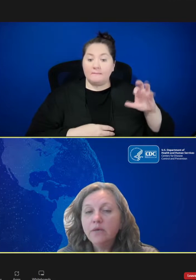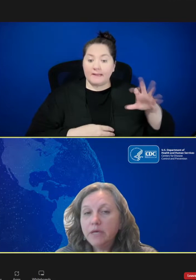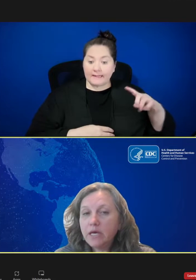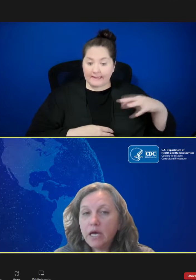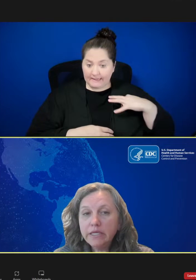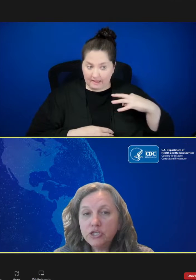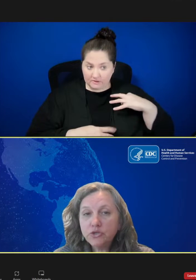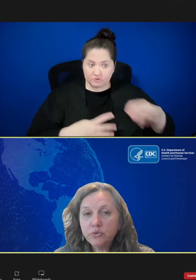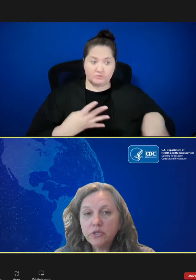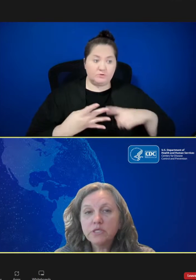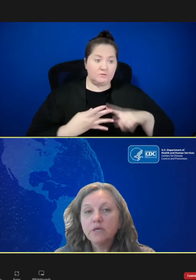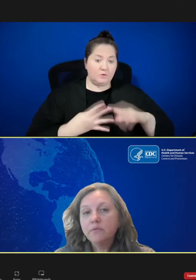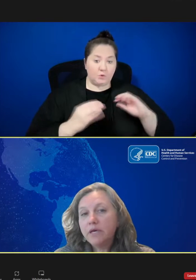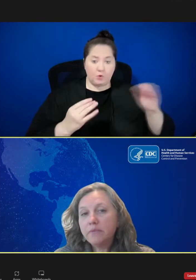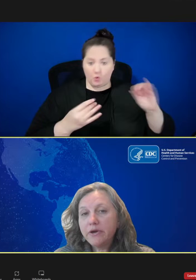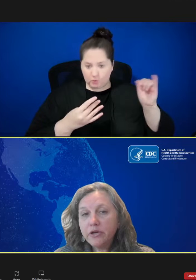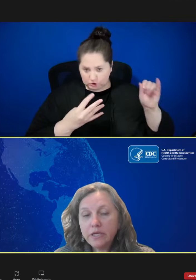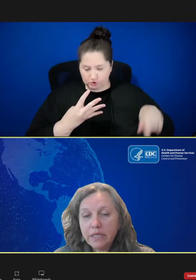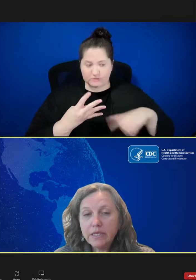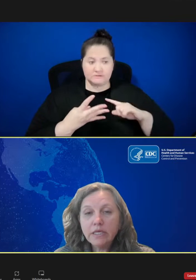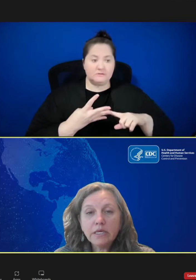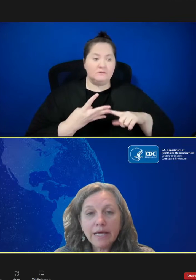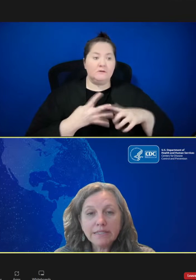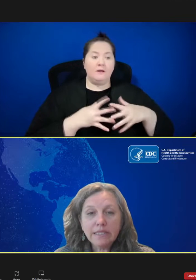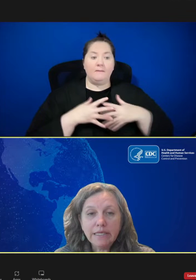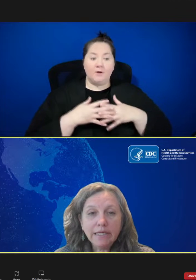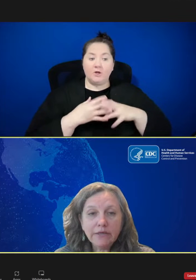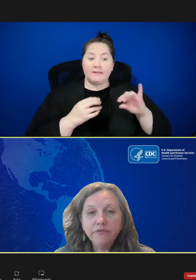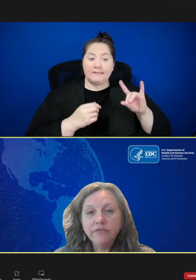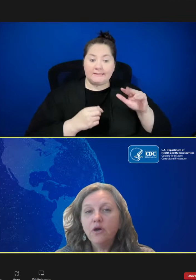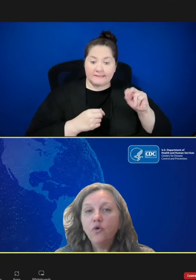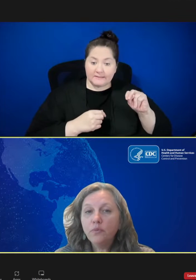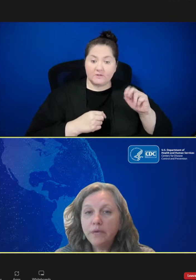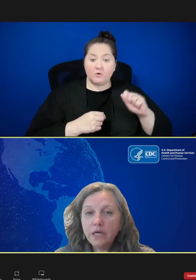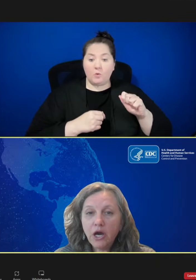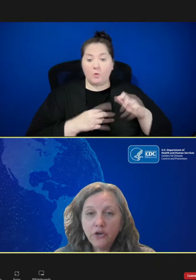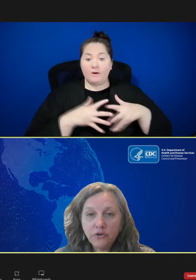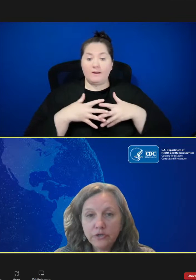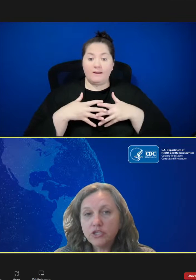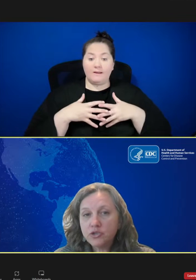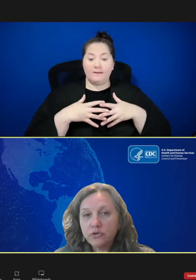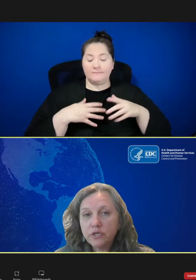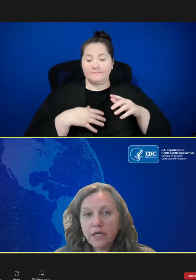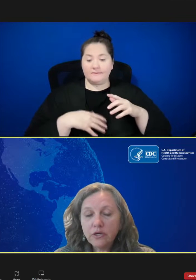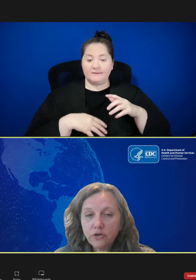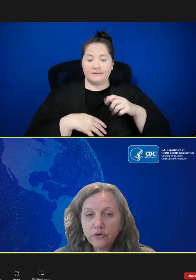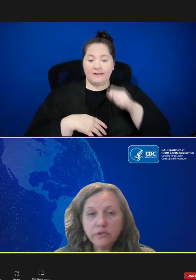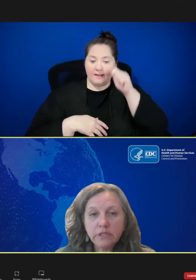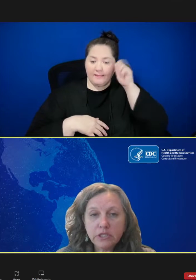being uninsured, being American Indian/Alaskan Native or being underinsured. And currently,